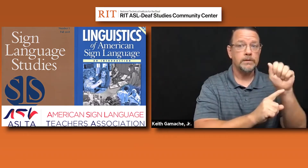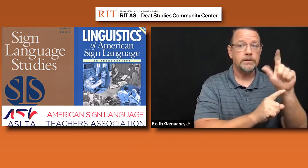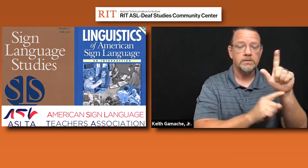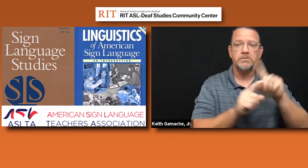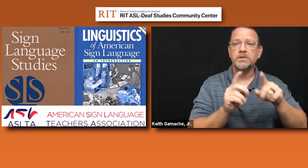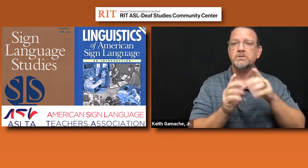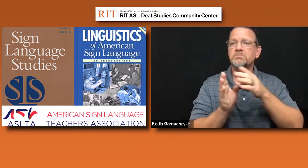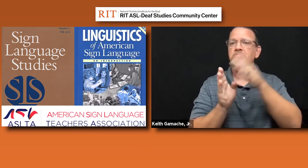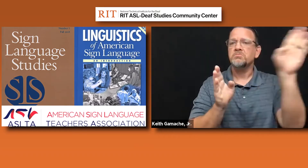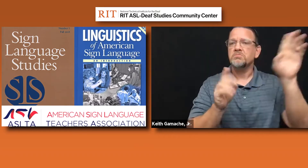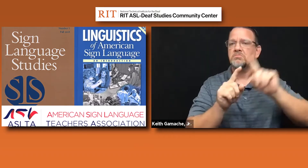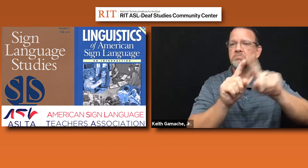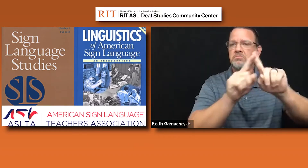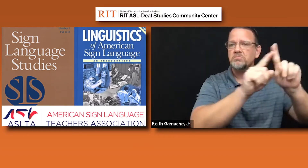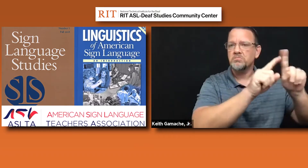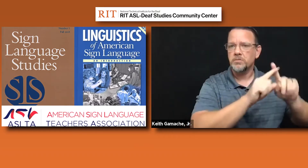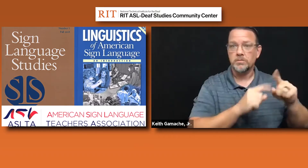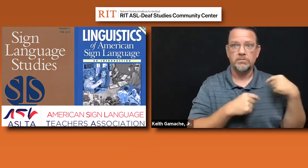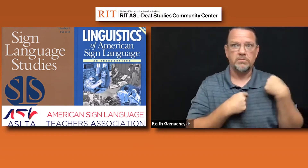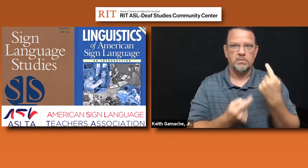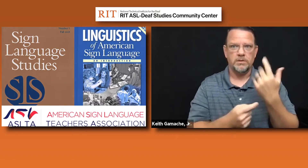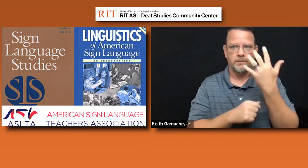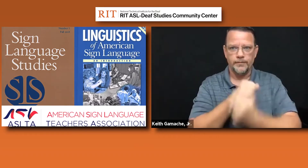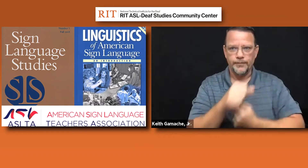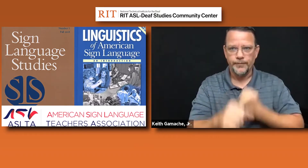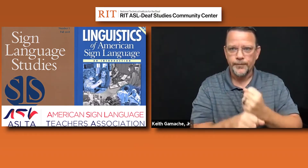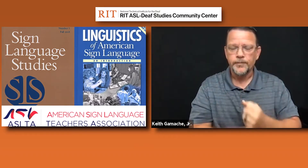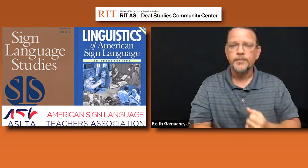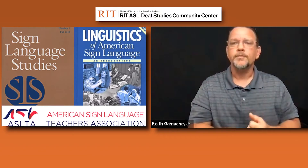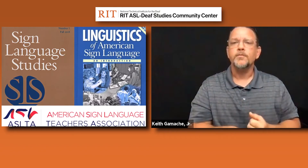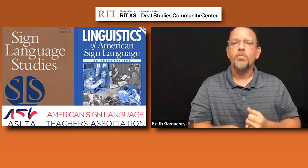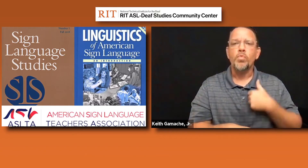not just in ASL, but across a wide spectrum of language,